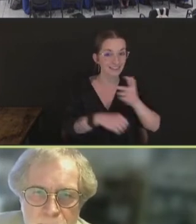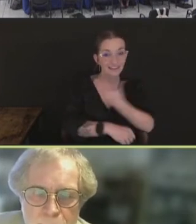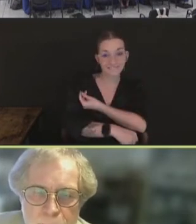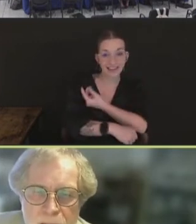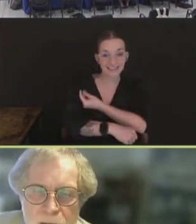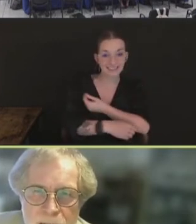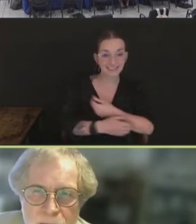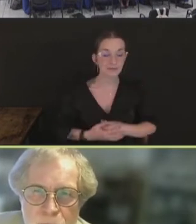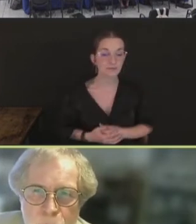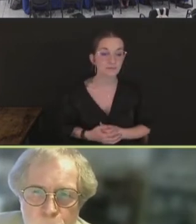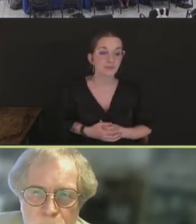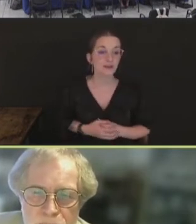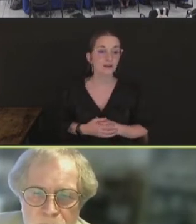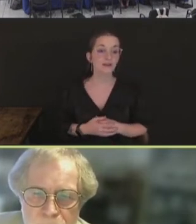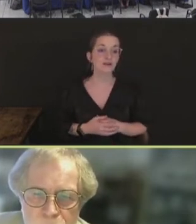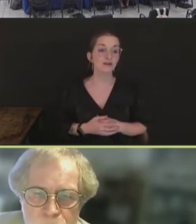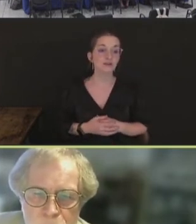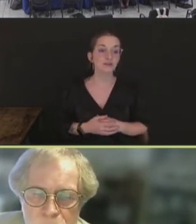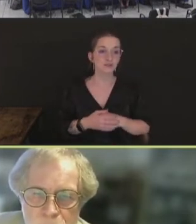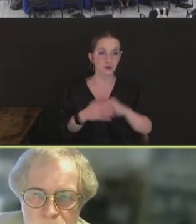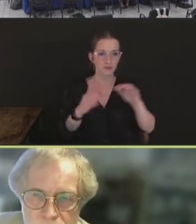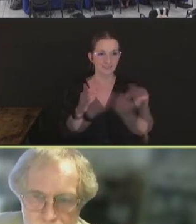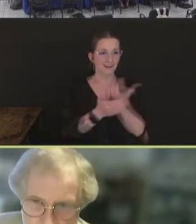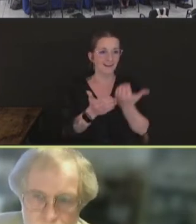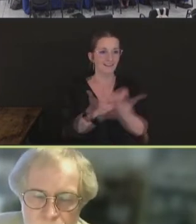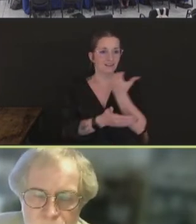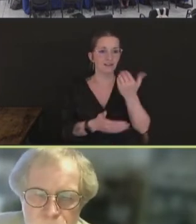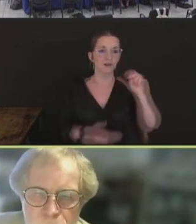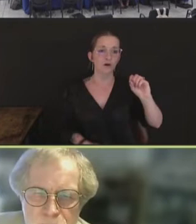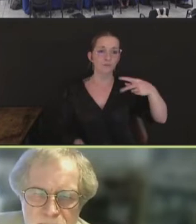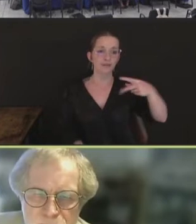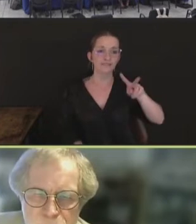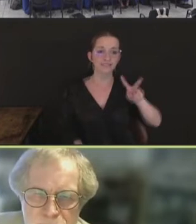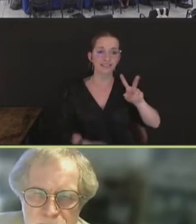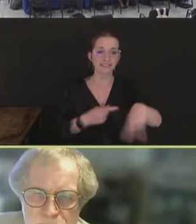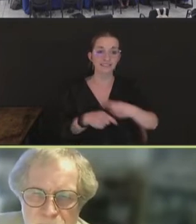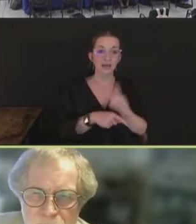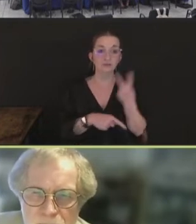Next. Novel OPV type two was introduced. Next please.